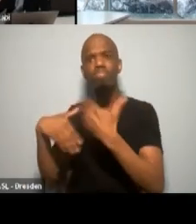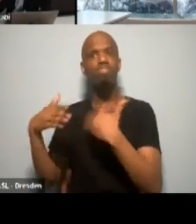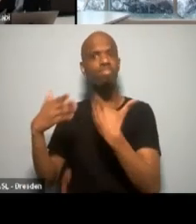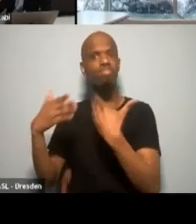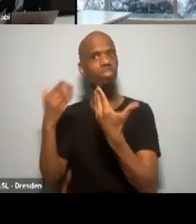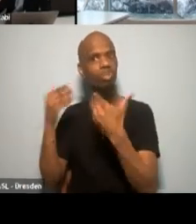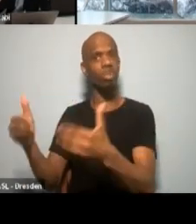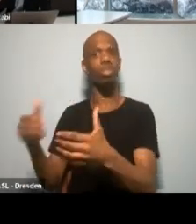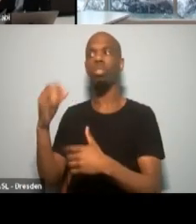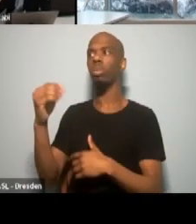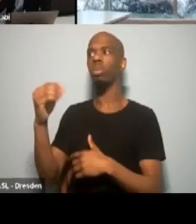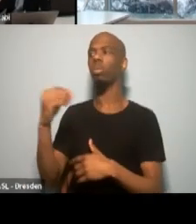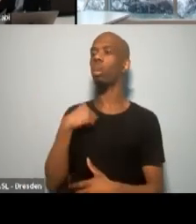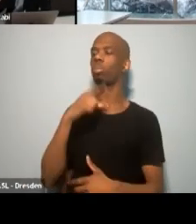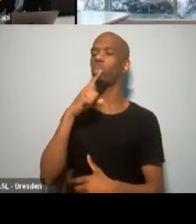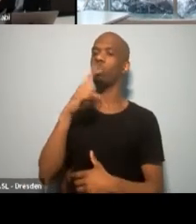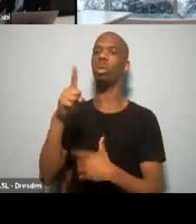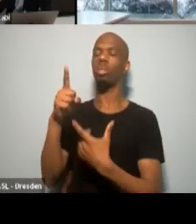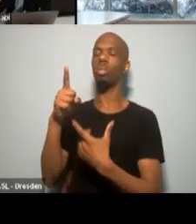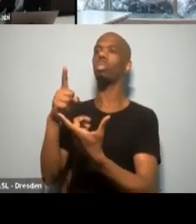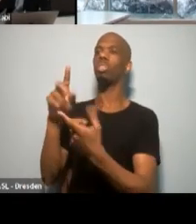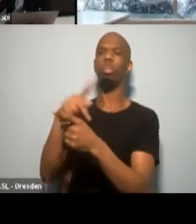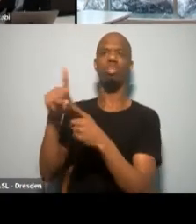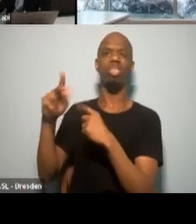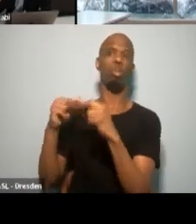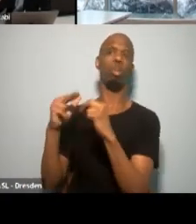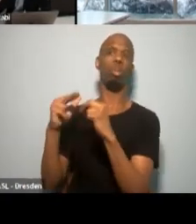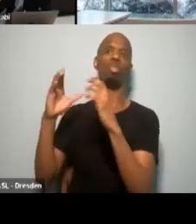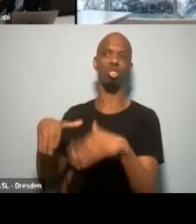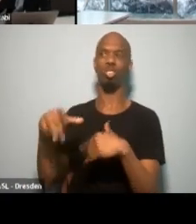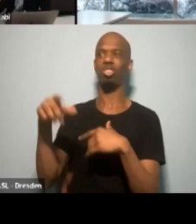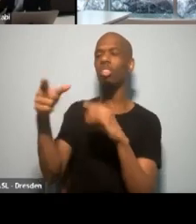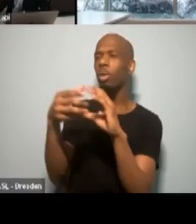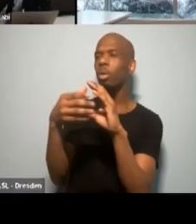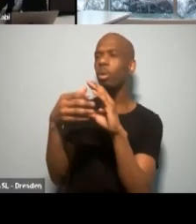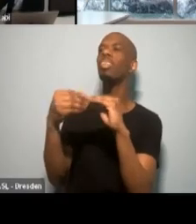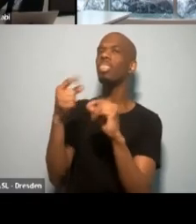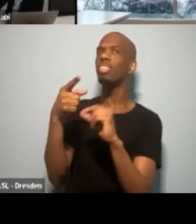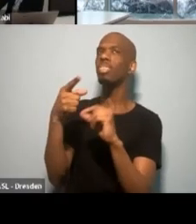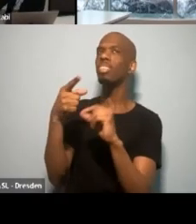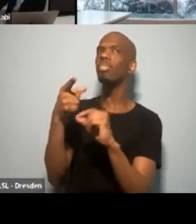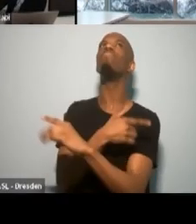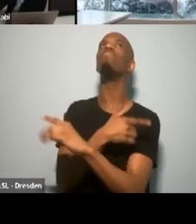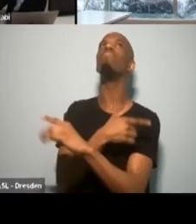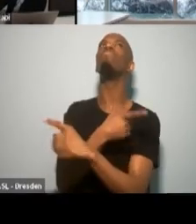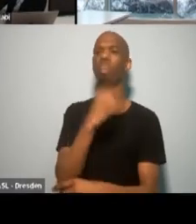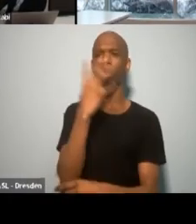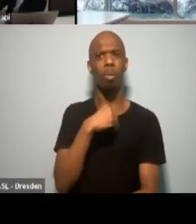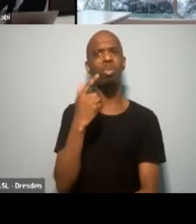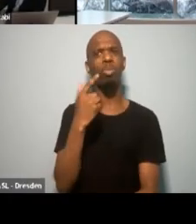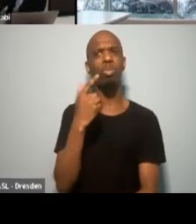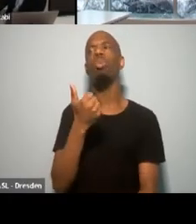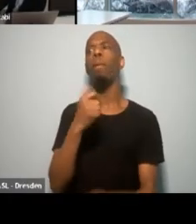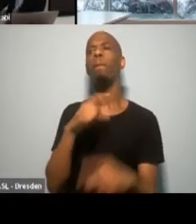has eloquently referred to. Just some of the work, in fact, while he was talking, I was, you know, documenting